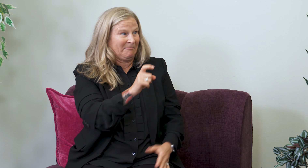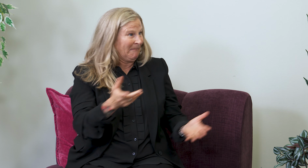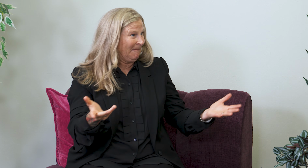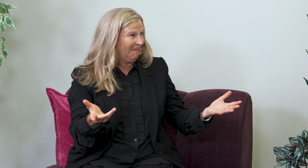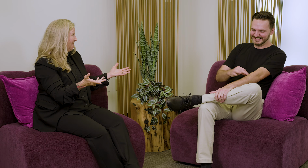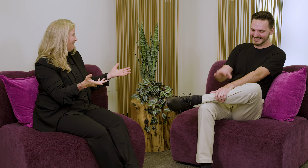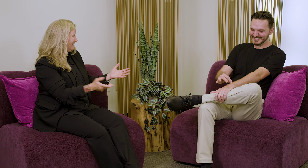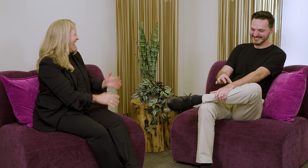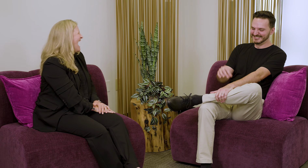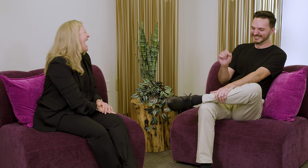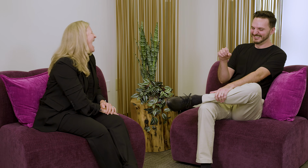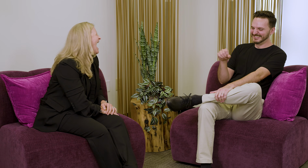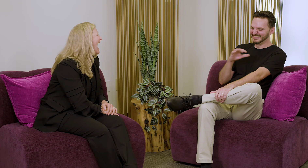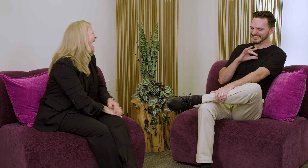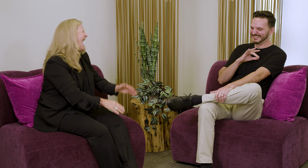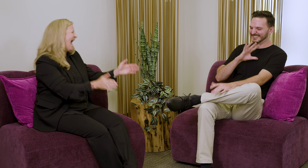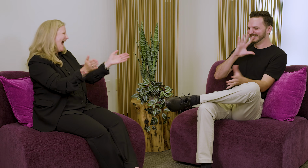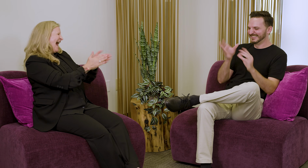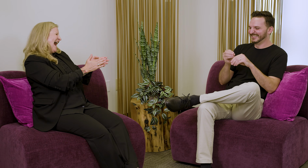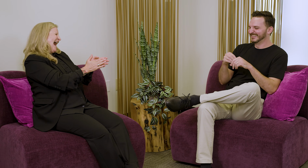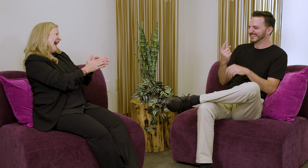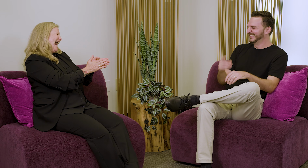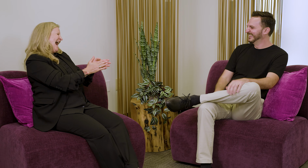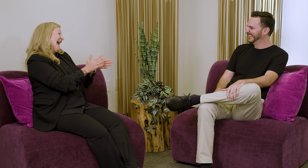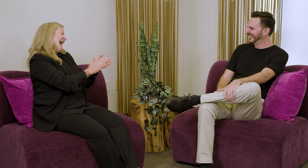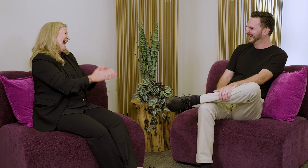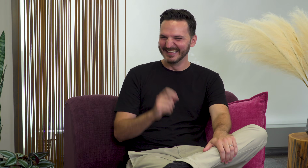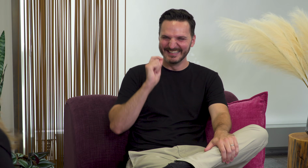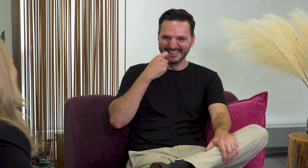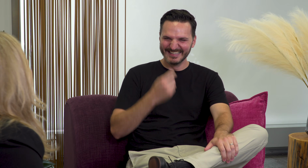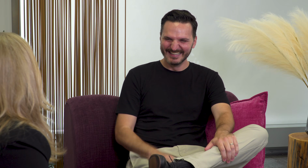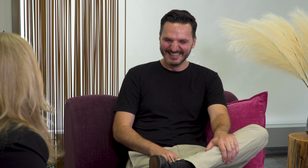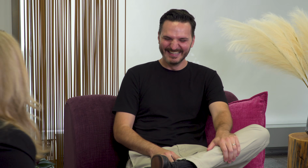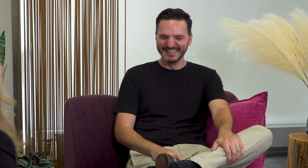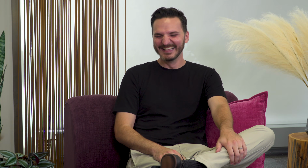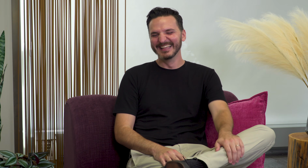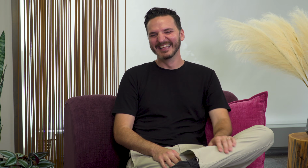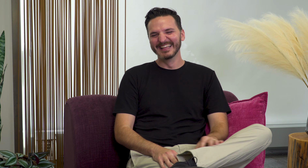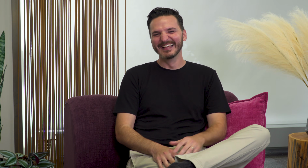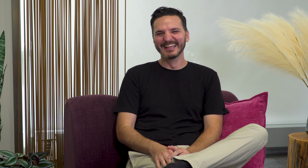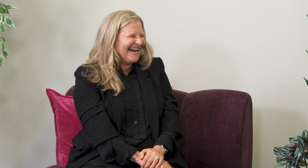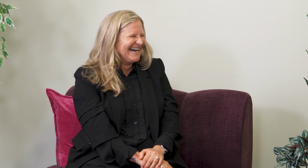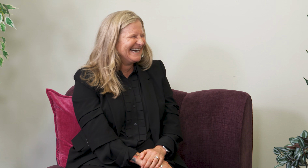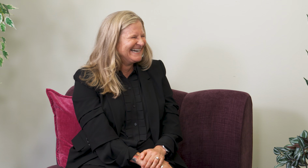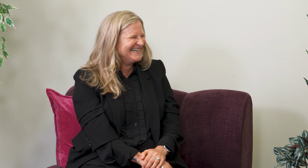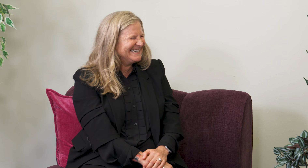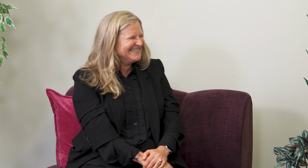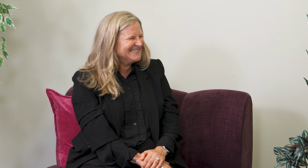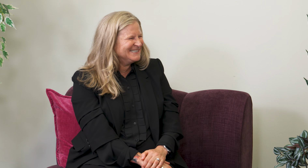It's still an “F”, but it goes down the arm. Blake: You can sign both of them at the same time. Very cool.